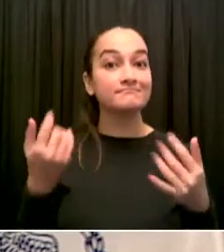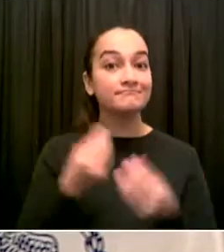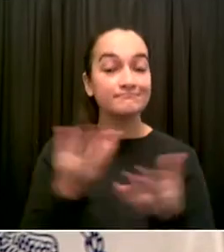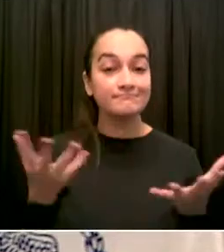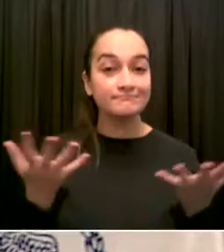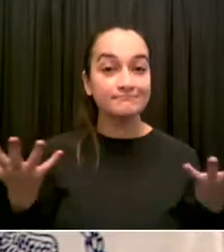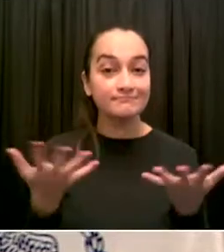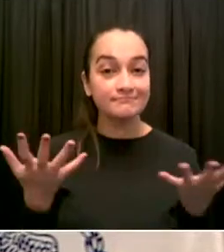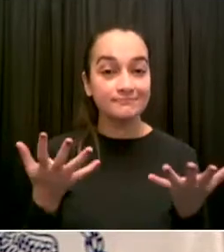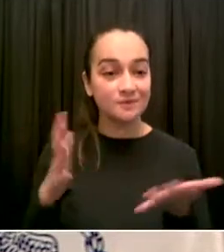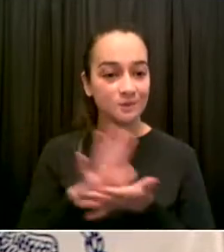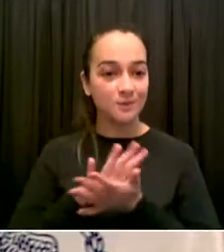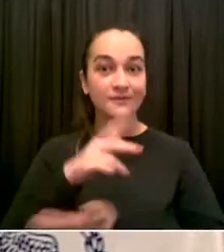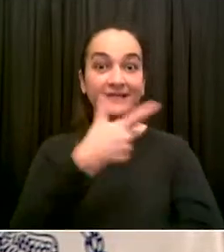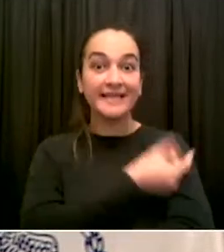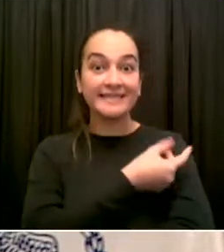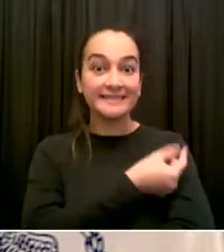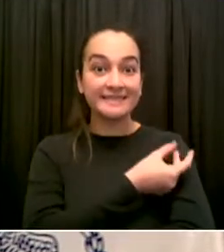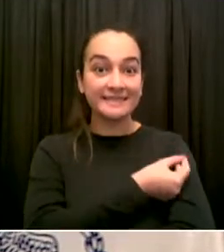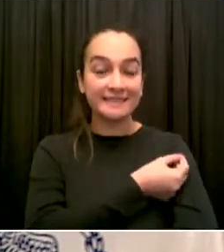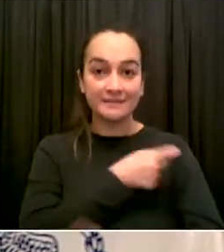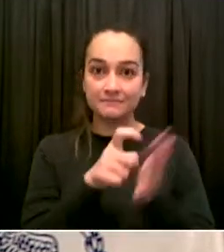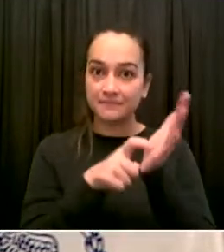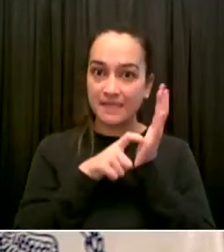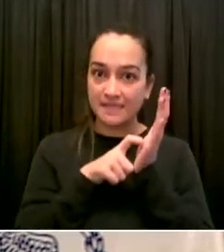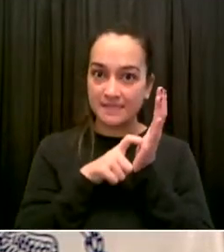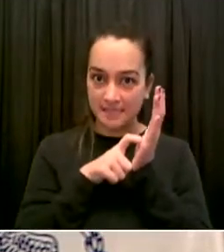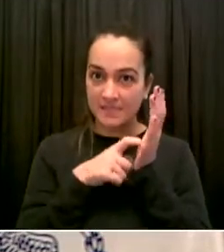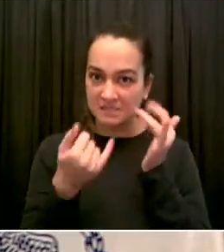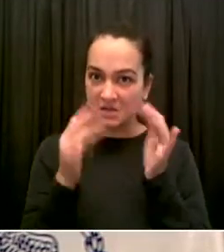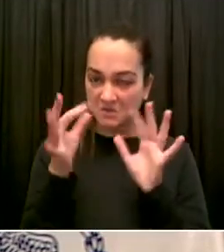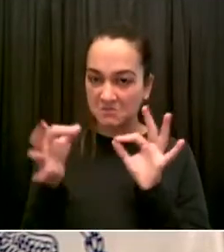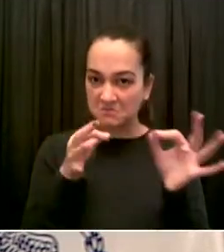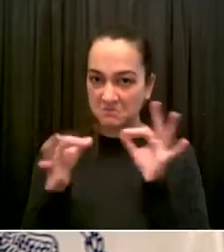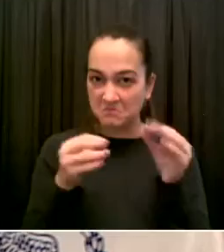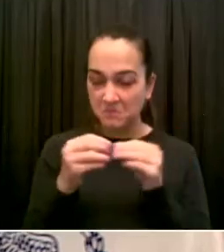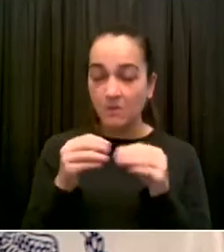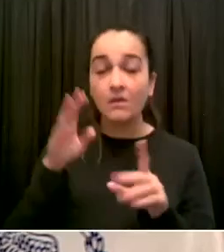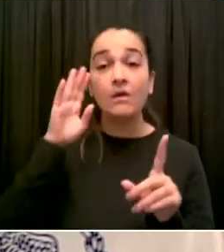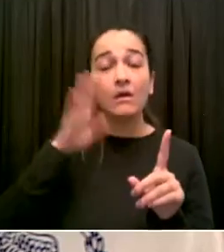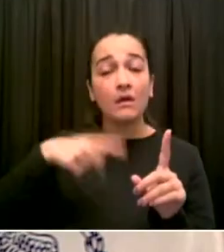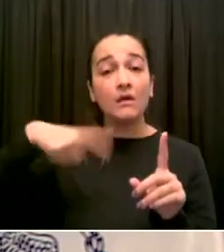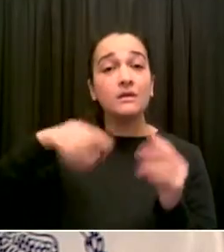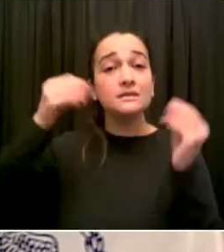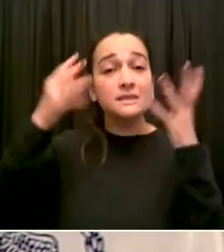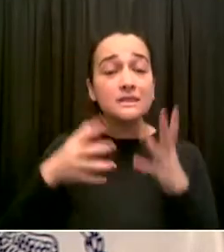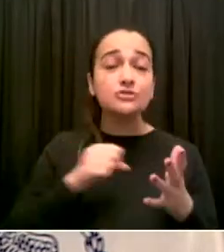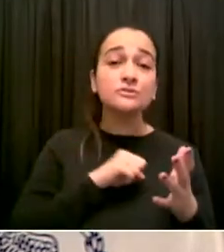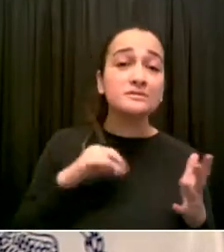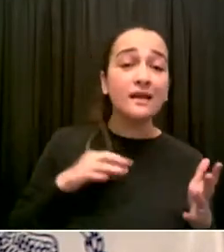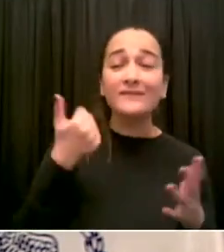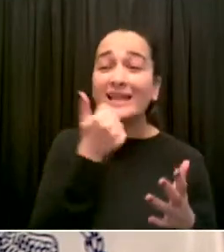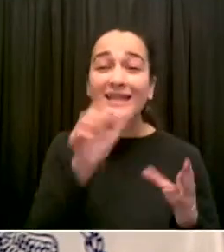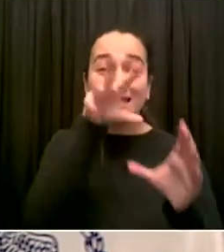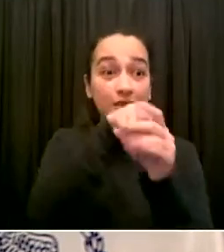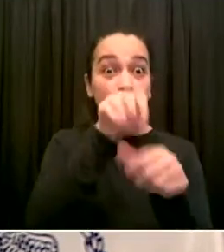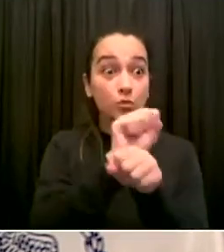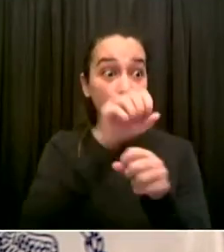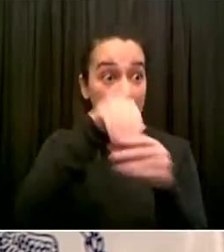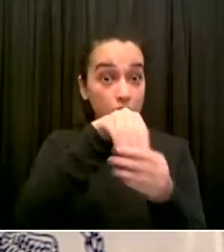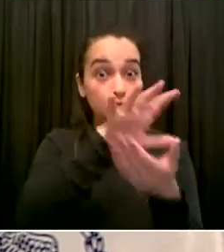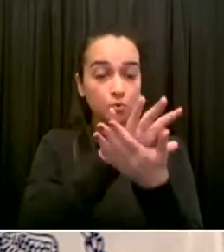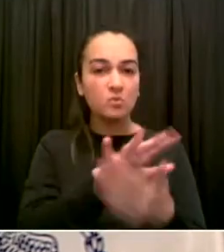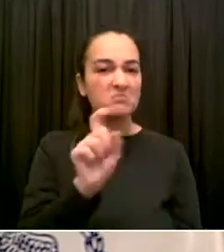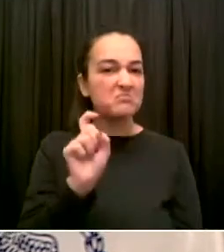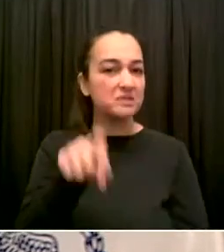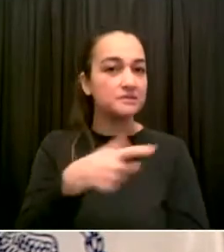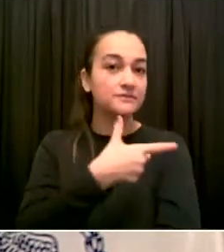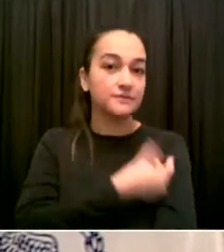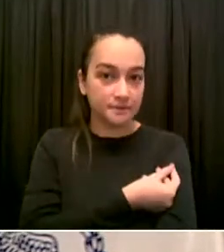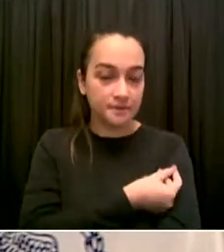WEEKS, A VACCINE MANDATE FOR